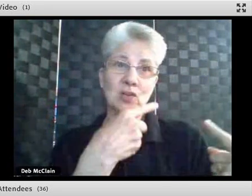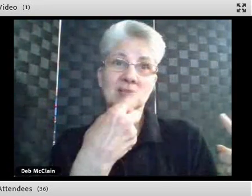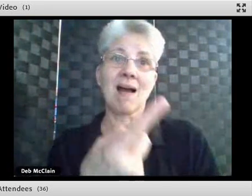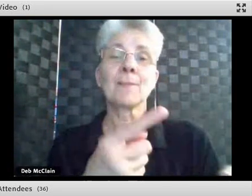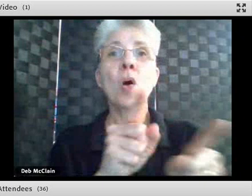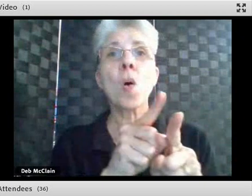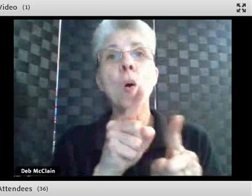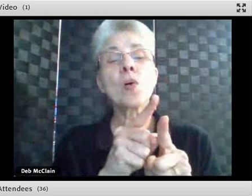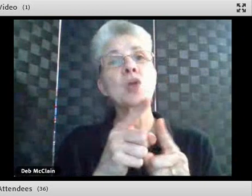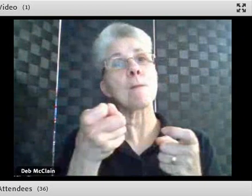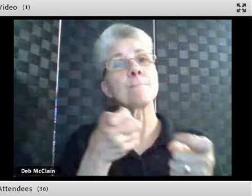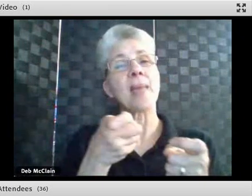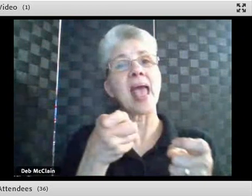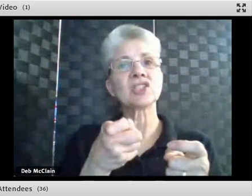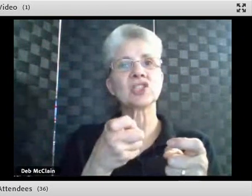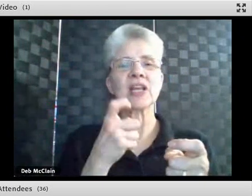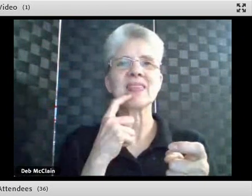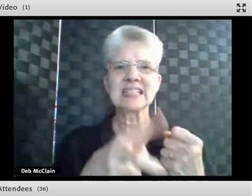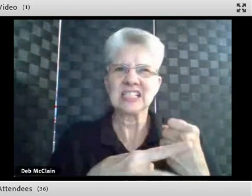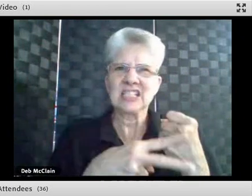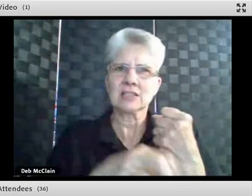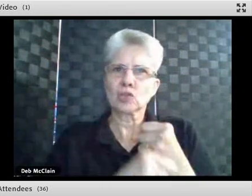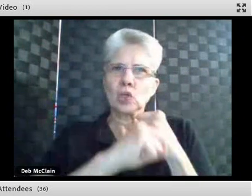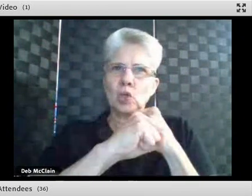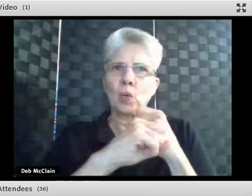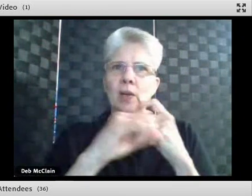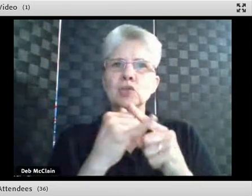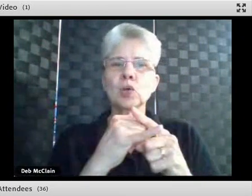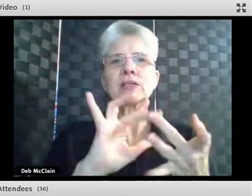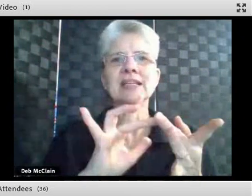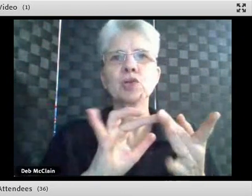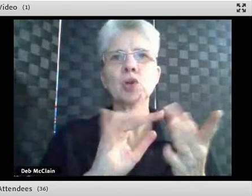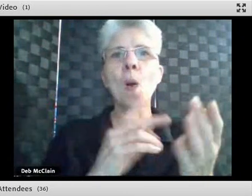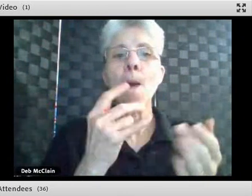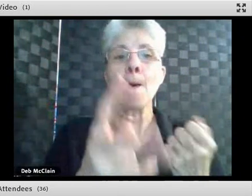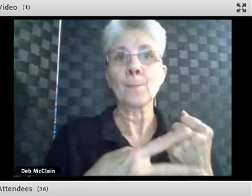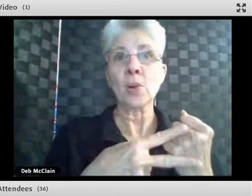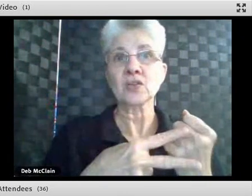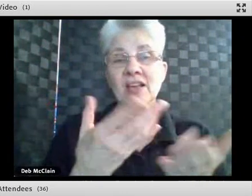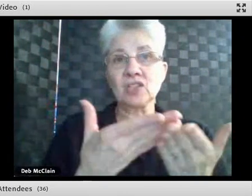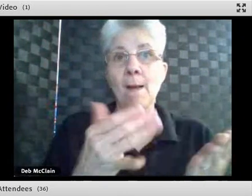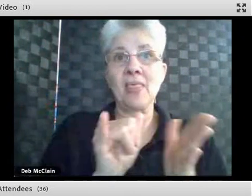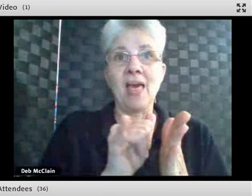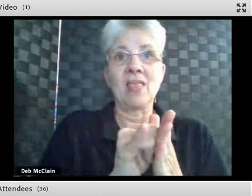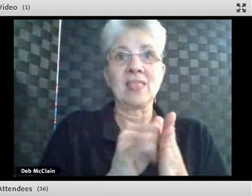You're also managing the security to your digital preservation objects, which is very different than the security